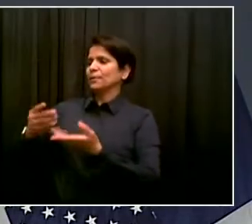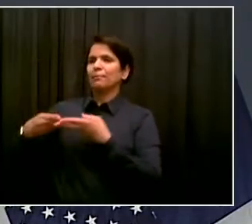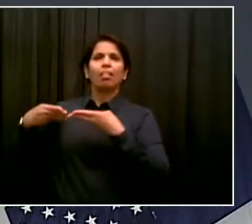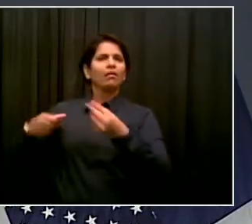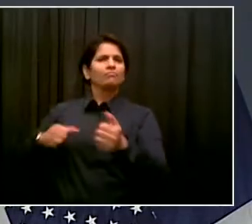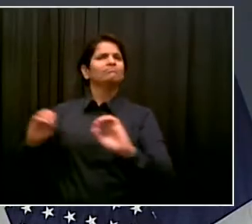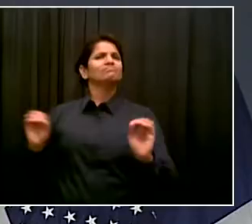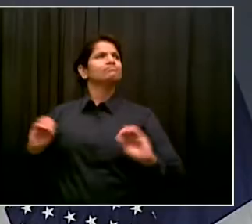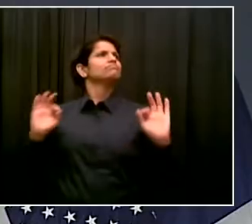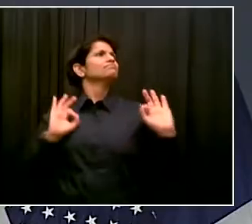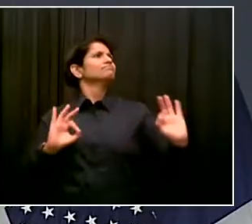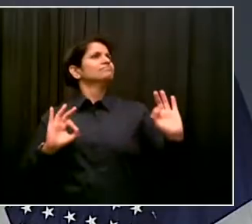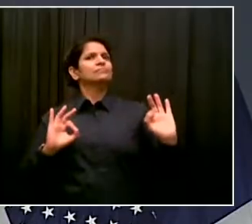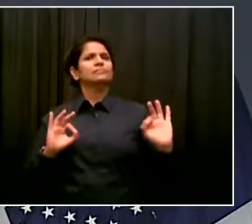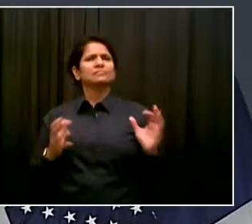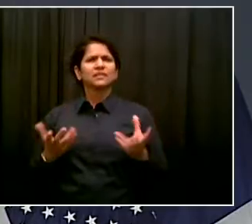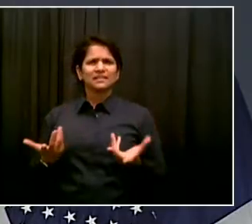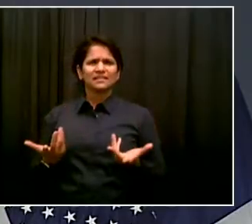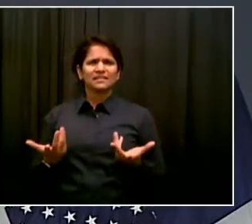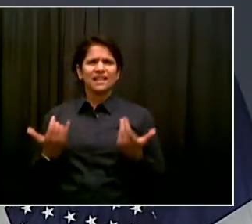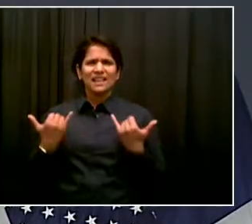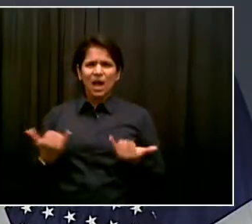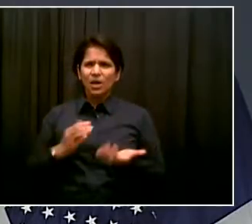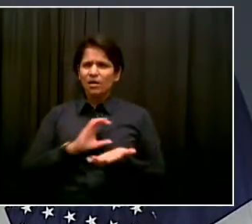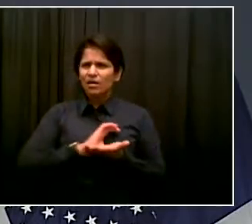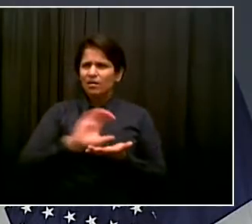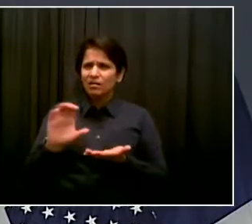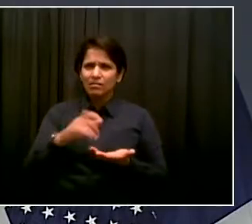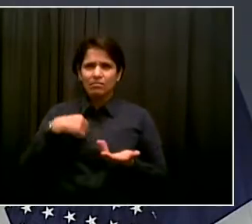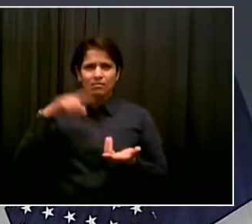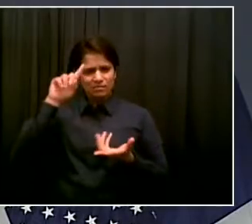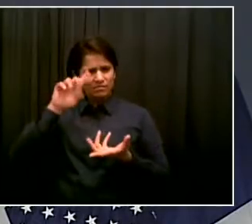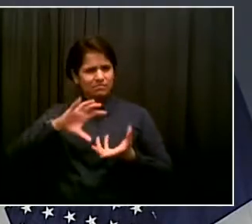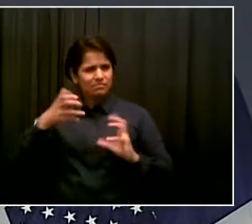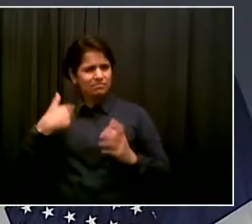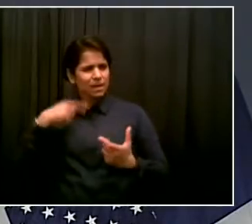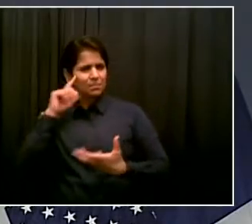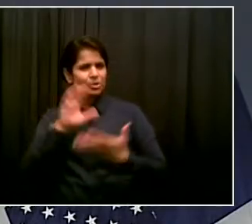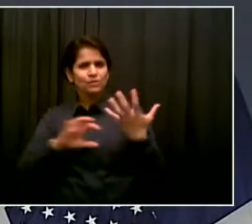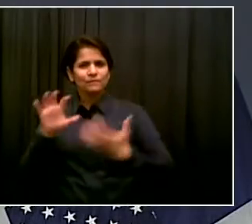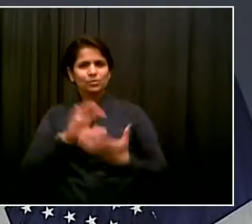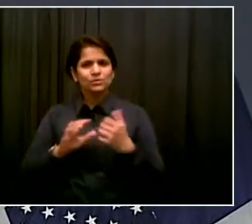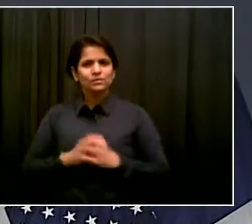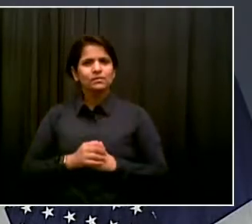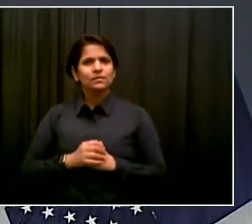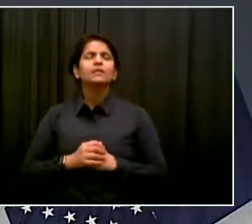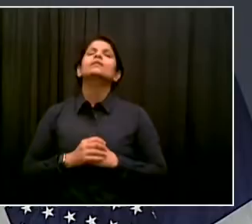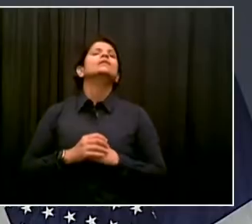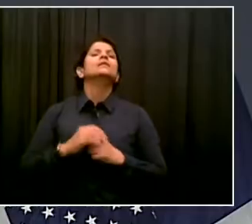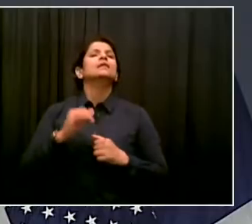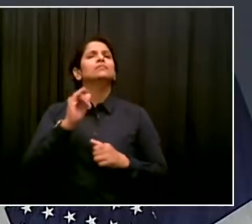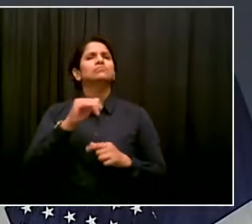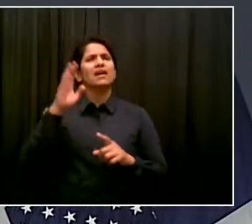IT WAS IMORPTANT. WILL THERE BE OTHER FUNDS.